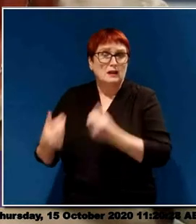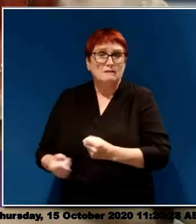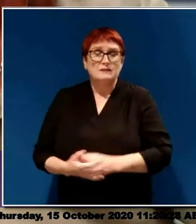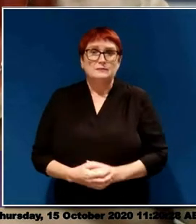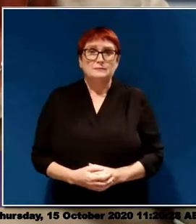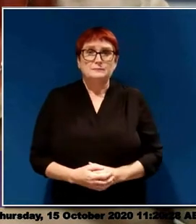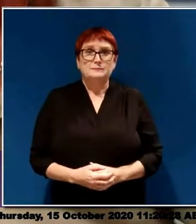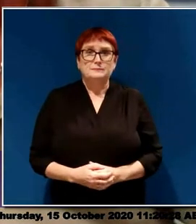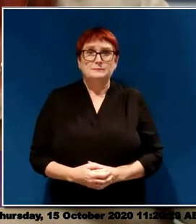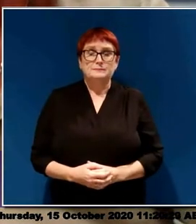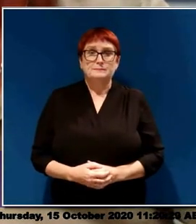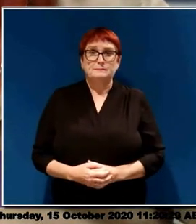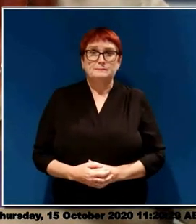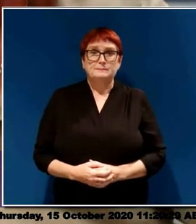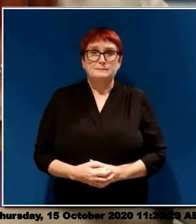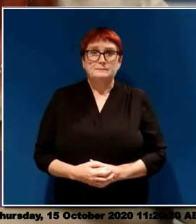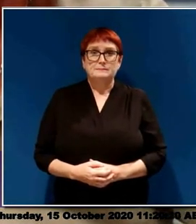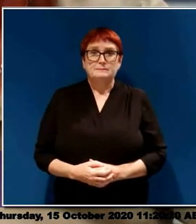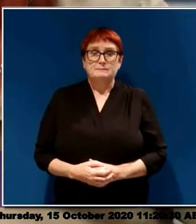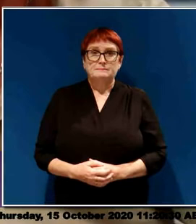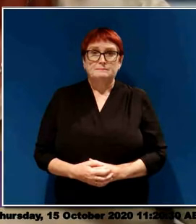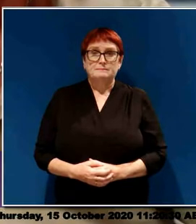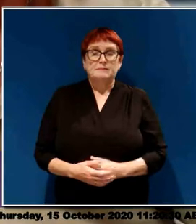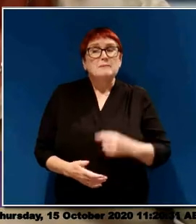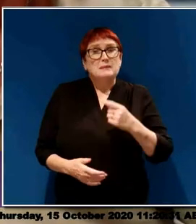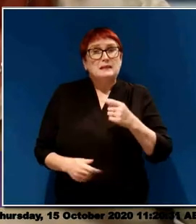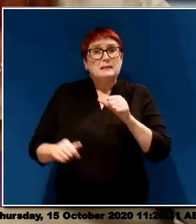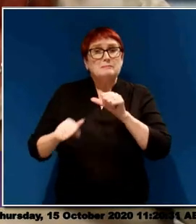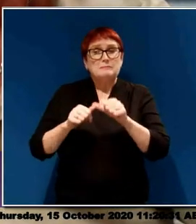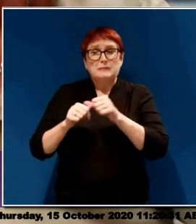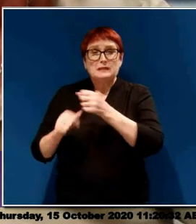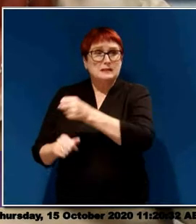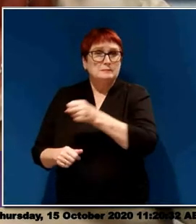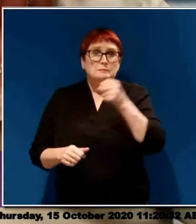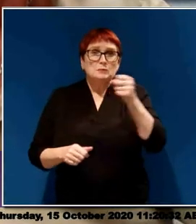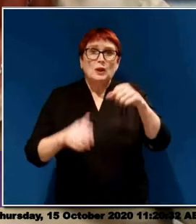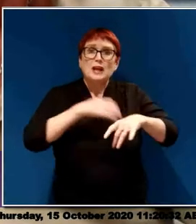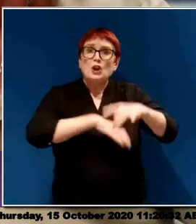in hospital to try and get some sort of treatment in there before anything will change.